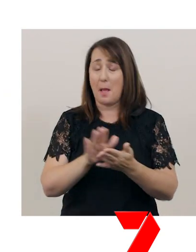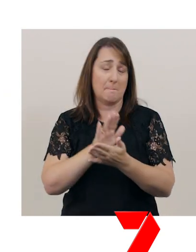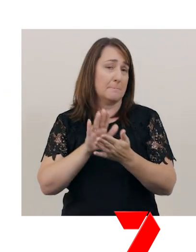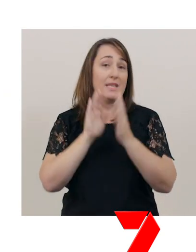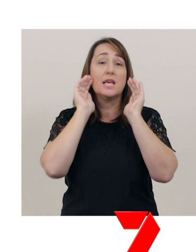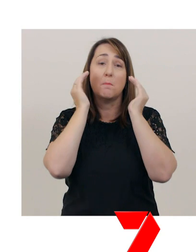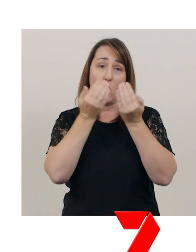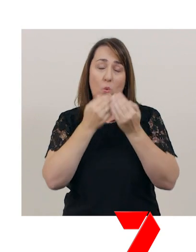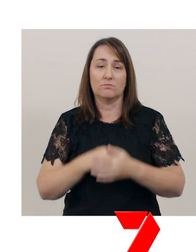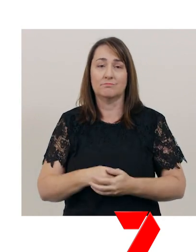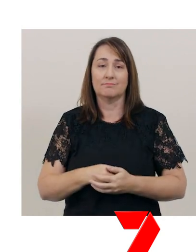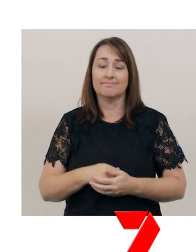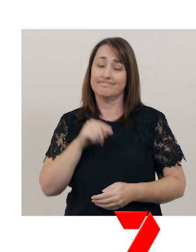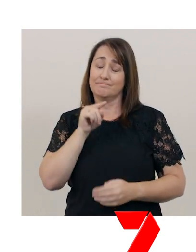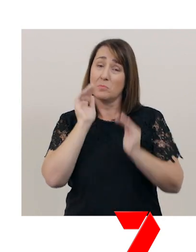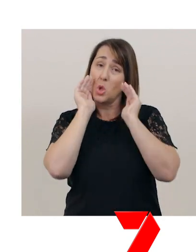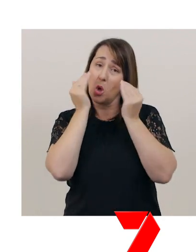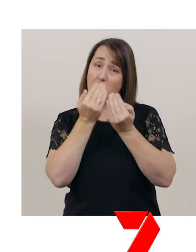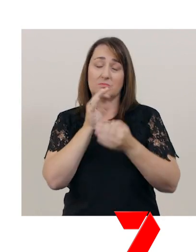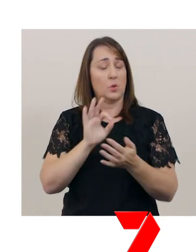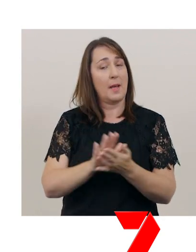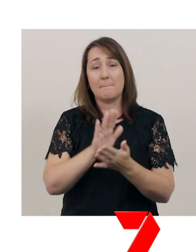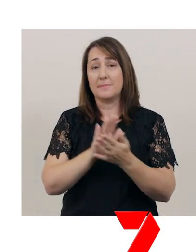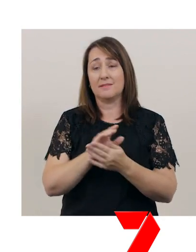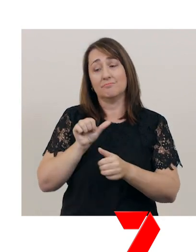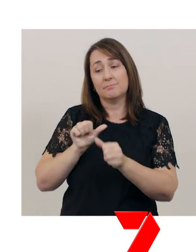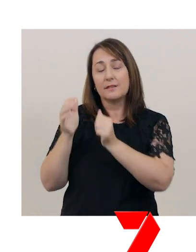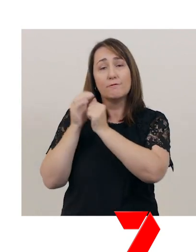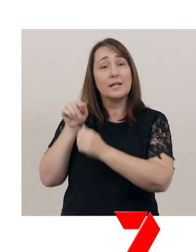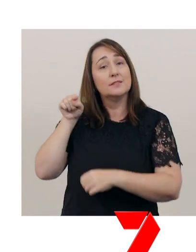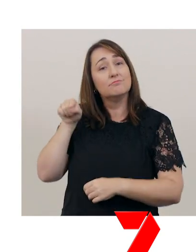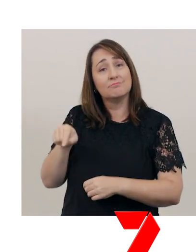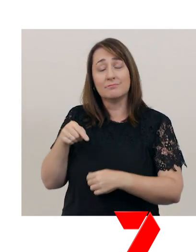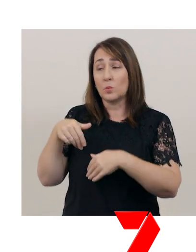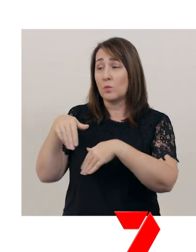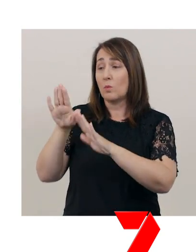Herb wasn’t happy. His best mate, Harry, had left town.